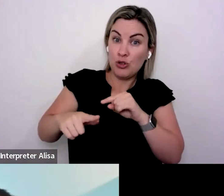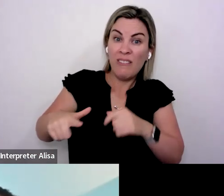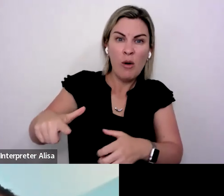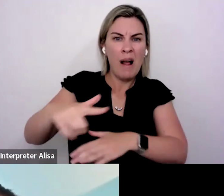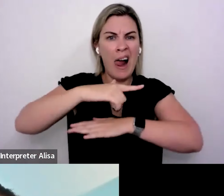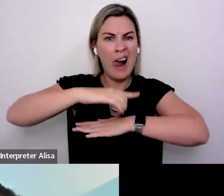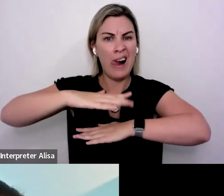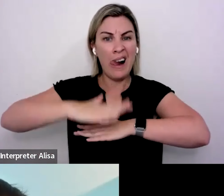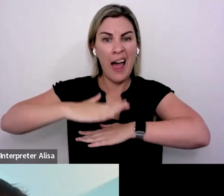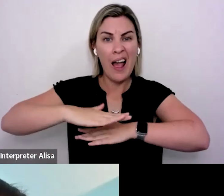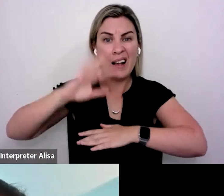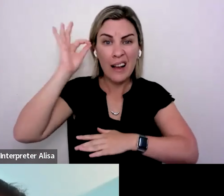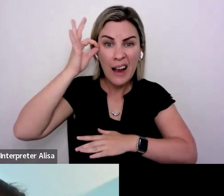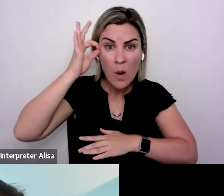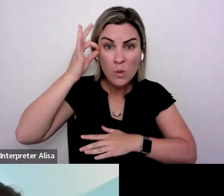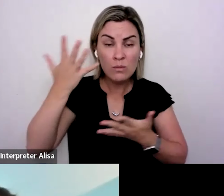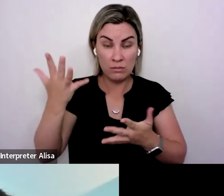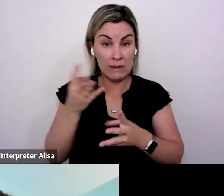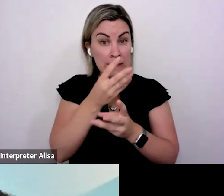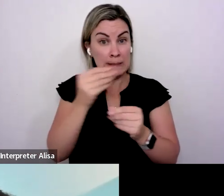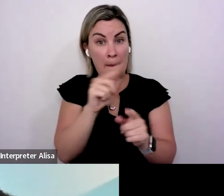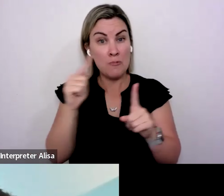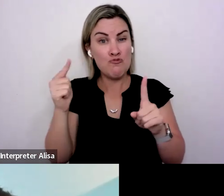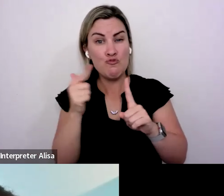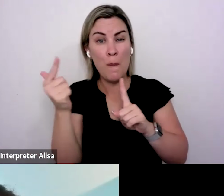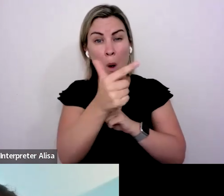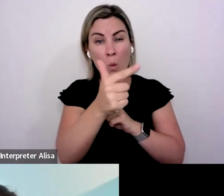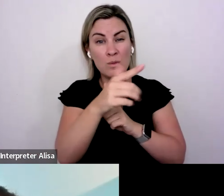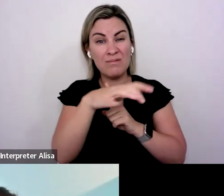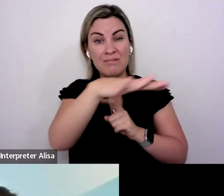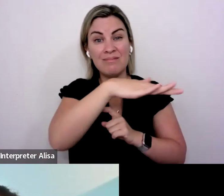In some remote communities, you need to get permission to actually visit